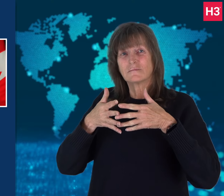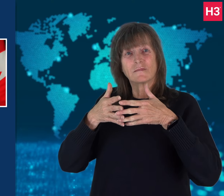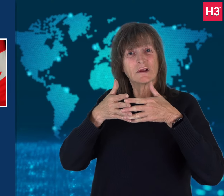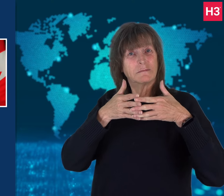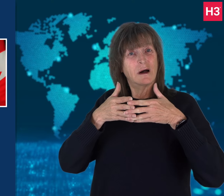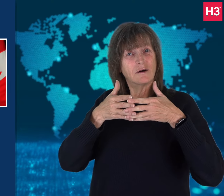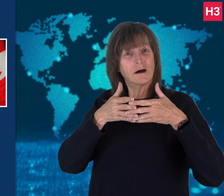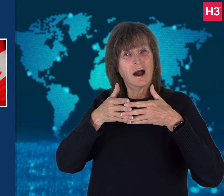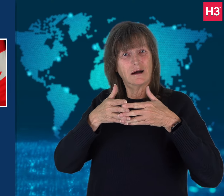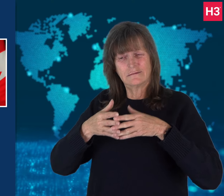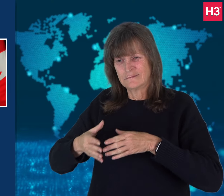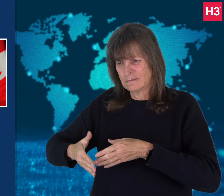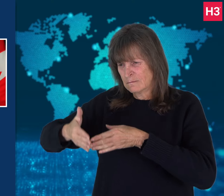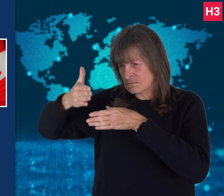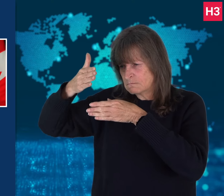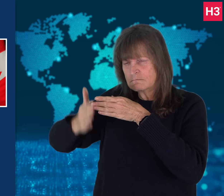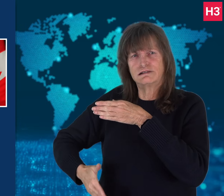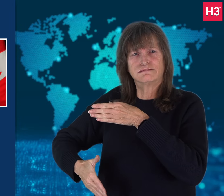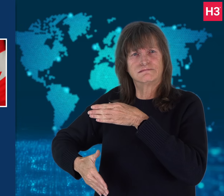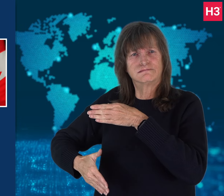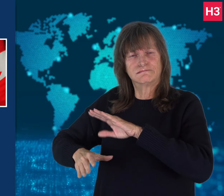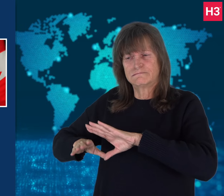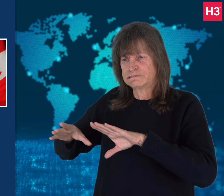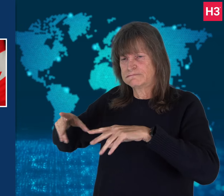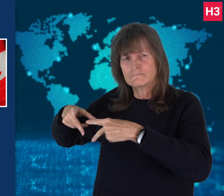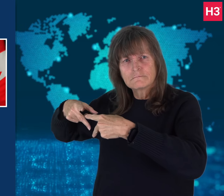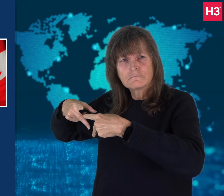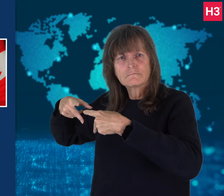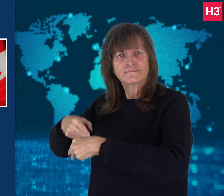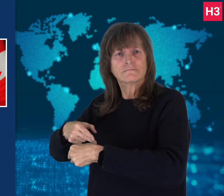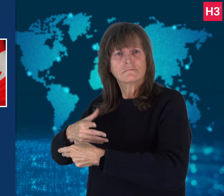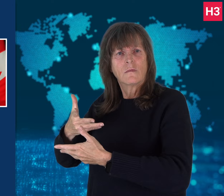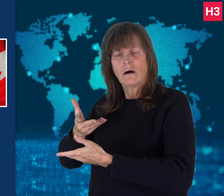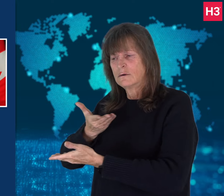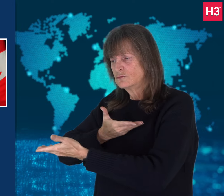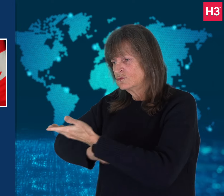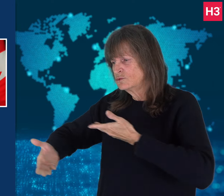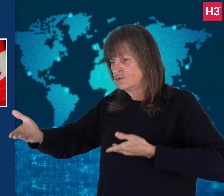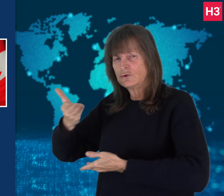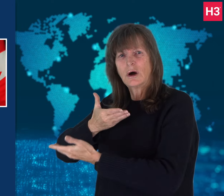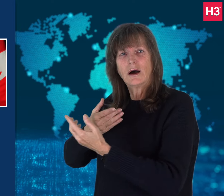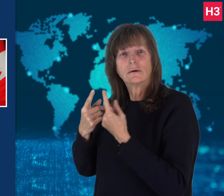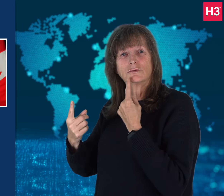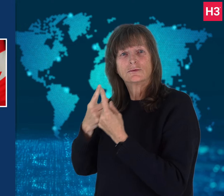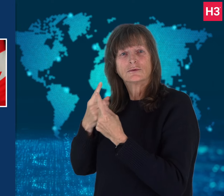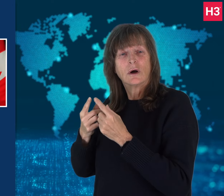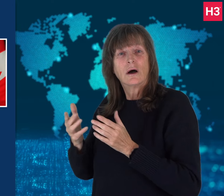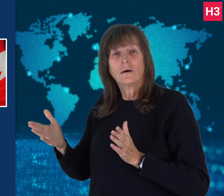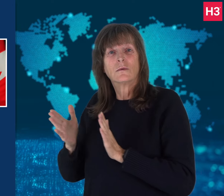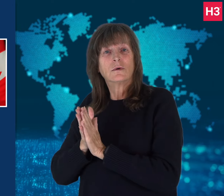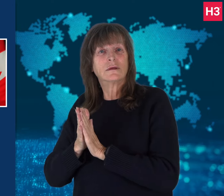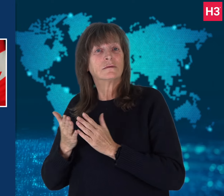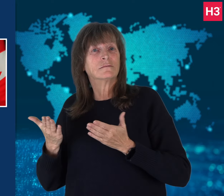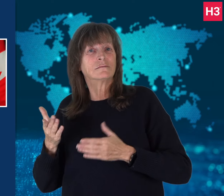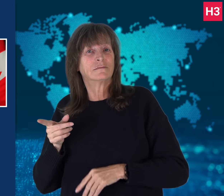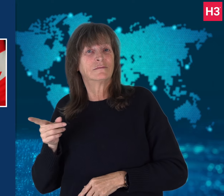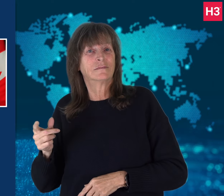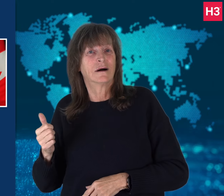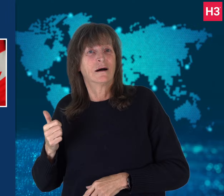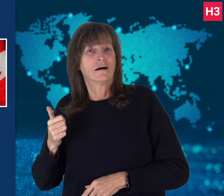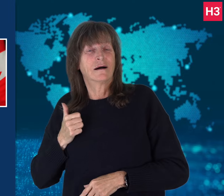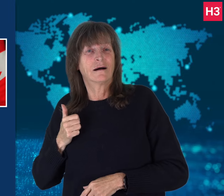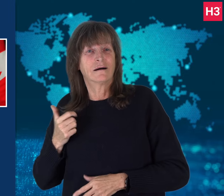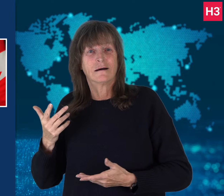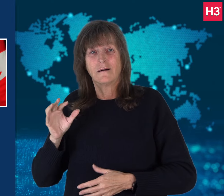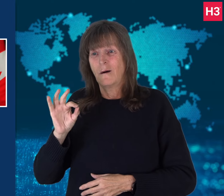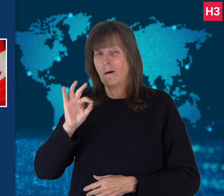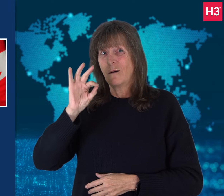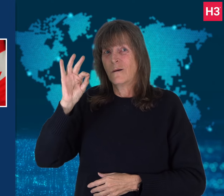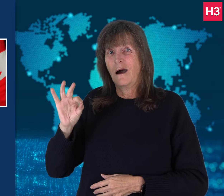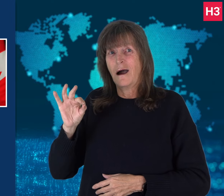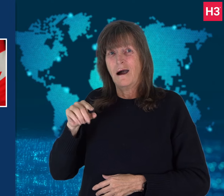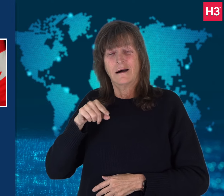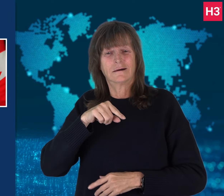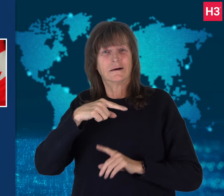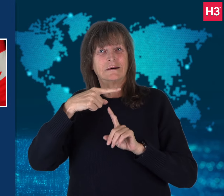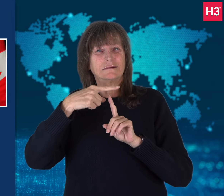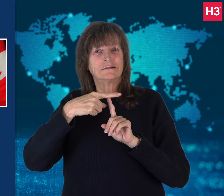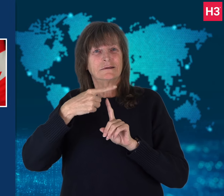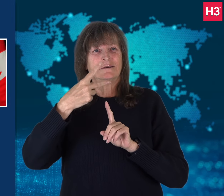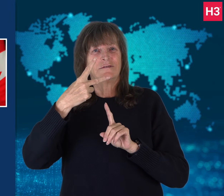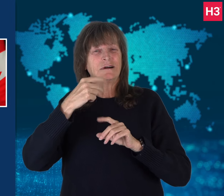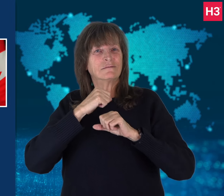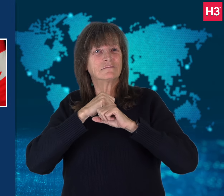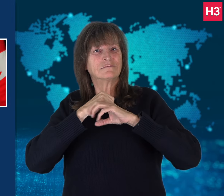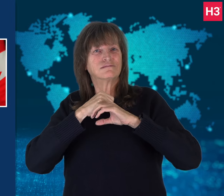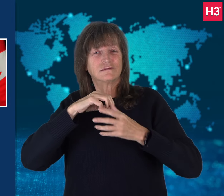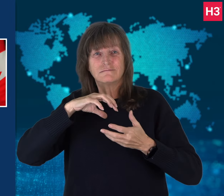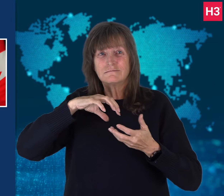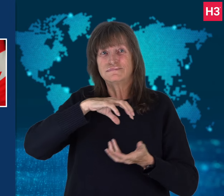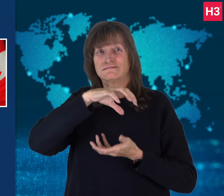The United States ended trade talks with Canada after a controversial TV